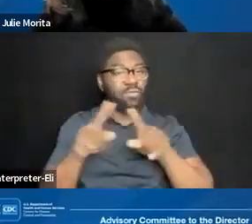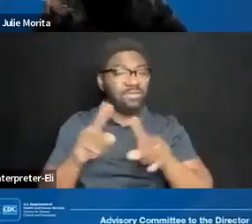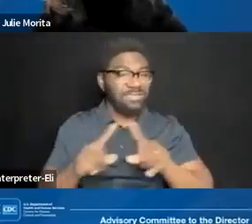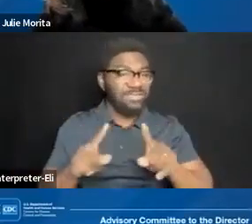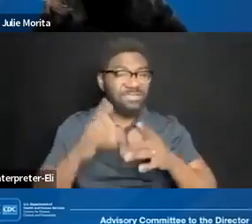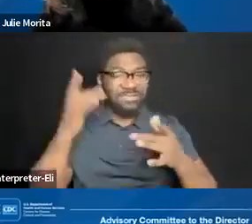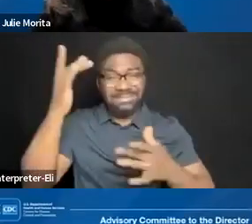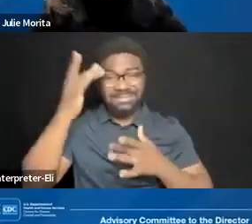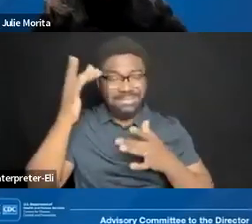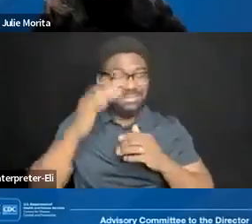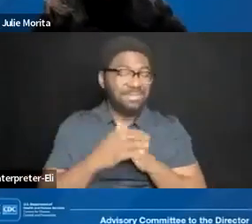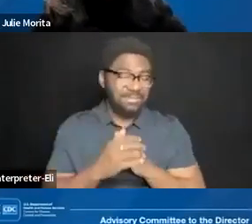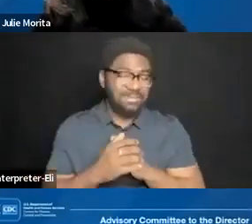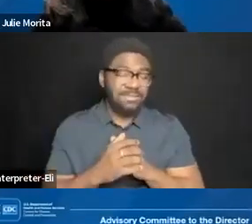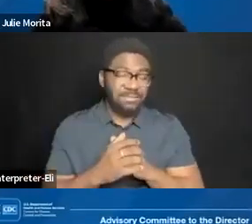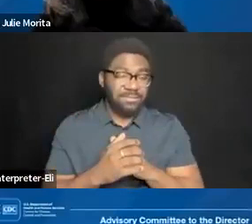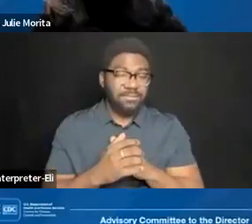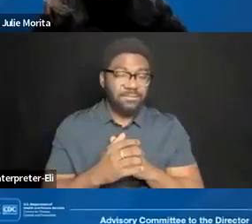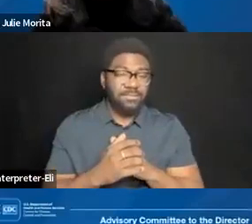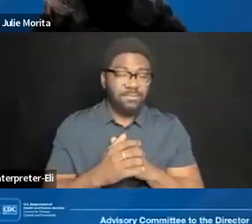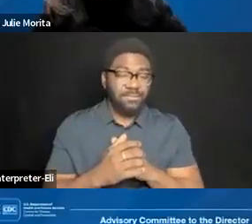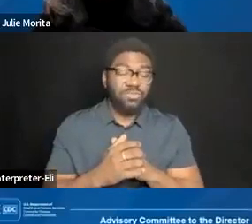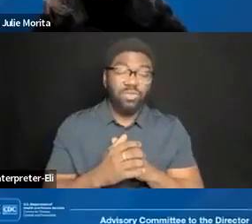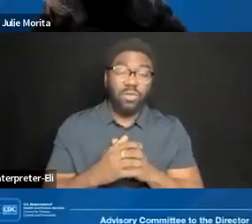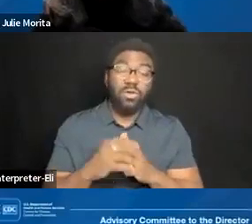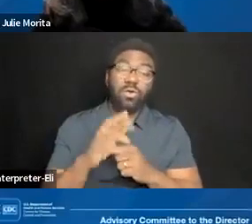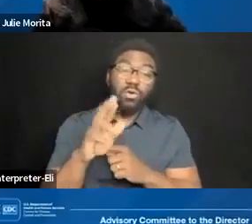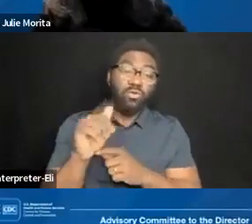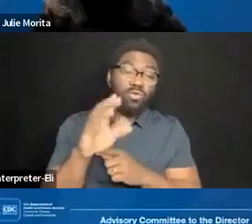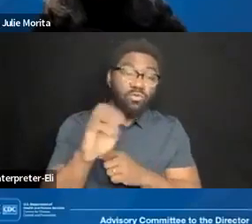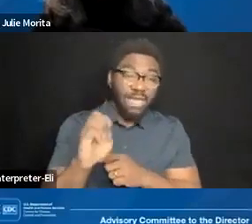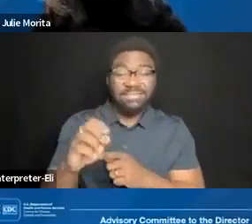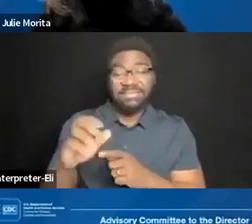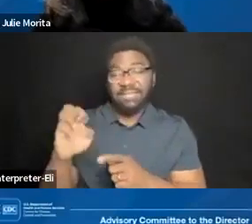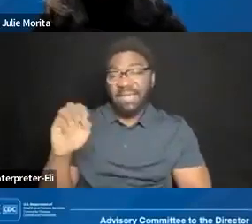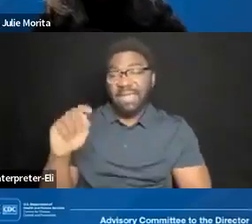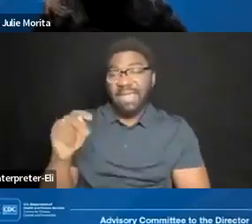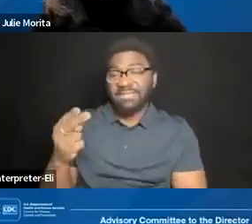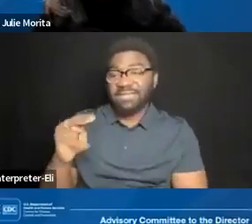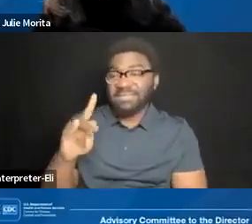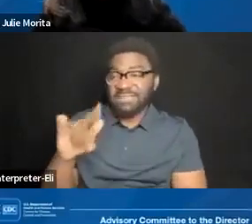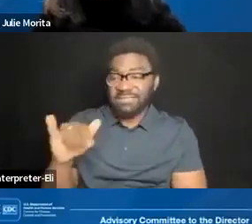and ethnicity certainly there, but as well as other data elements around social determinants of health.